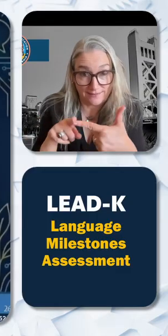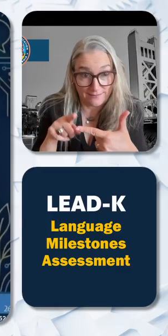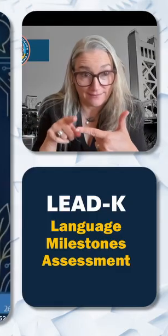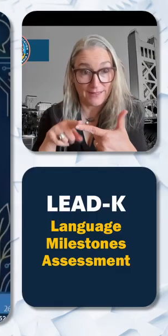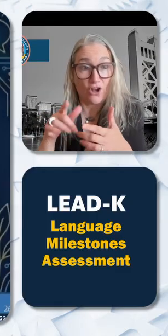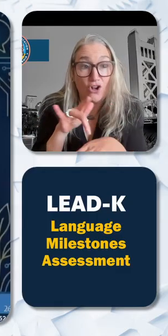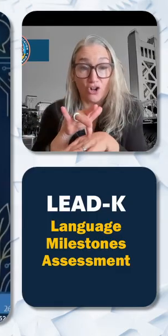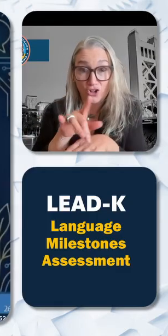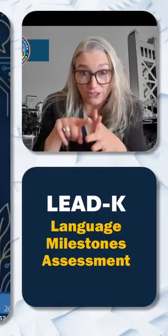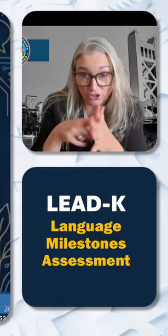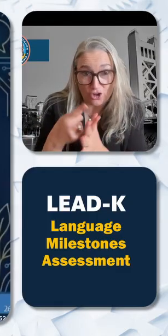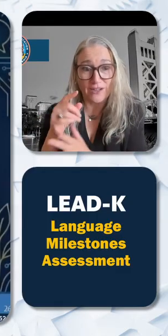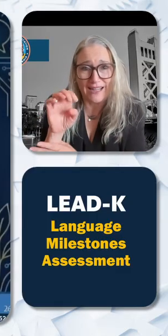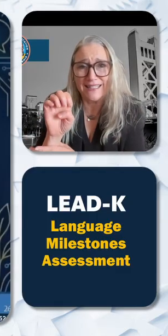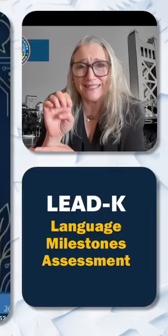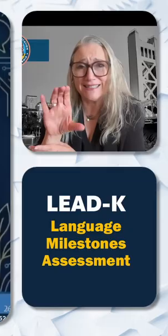This is in regards to language.